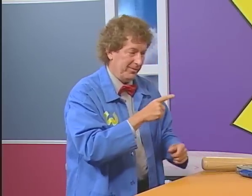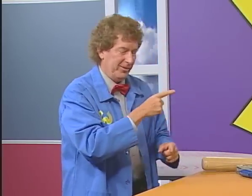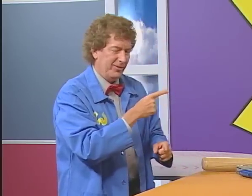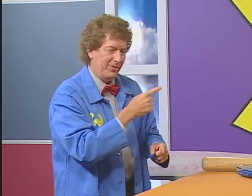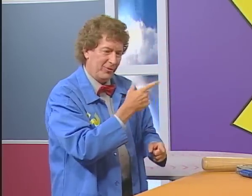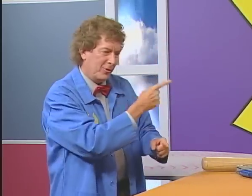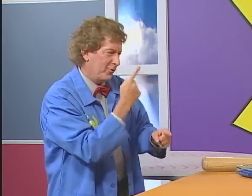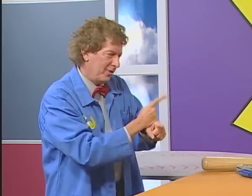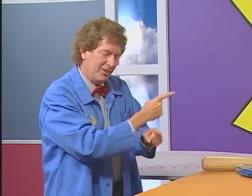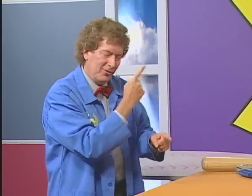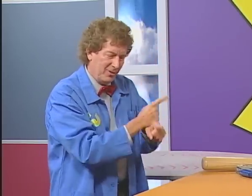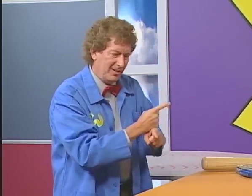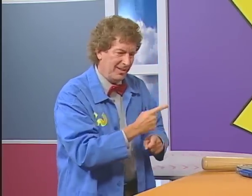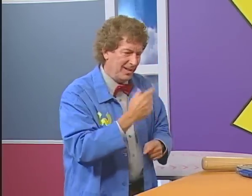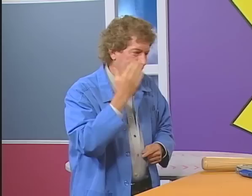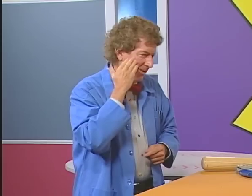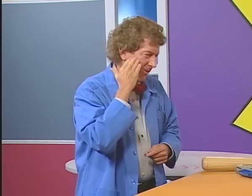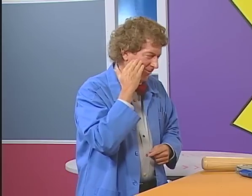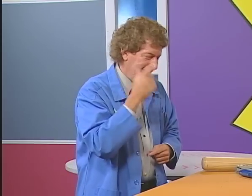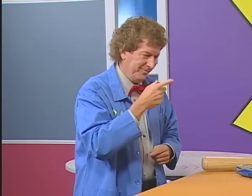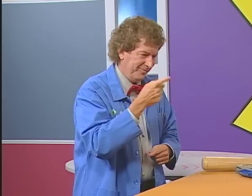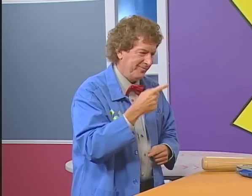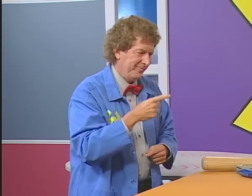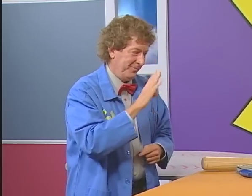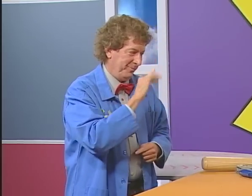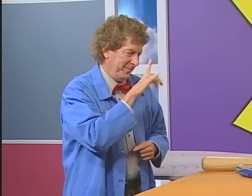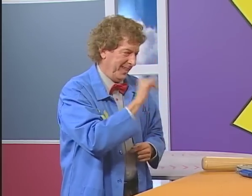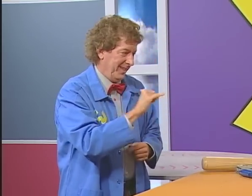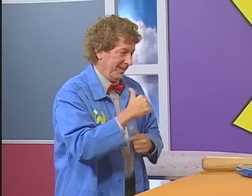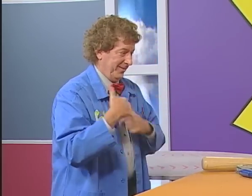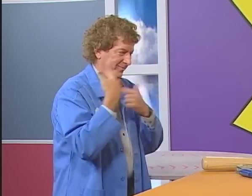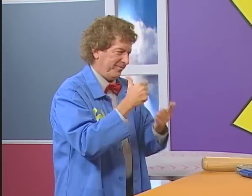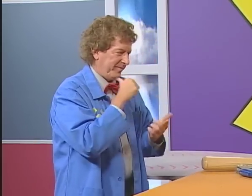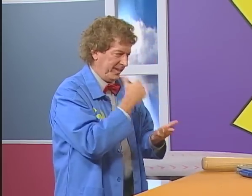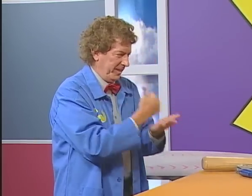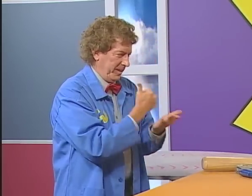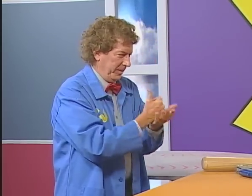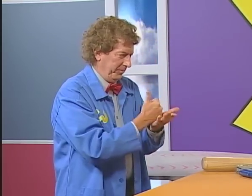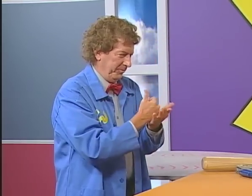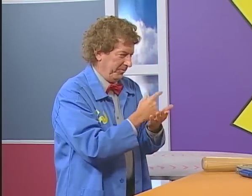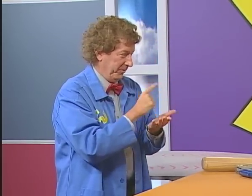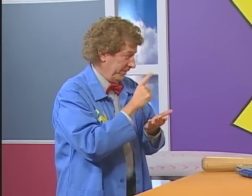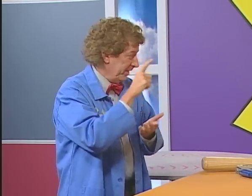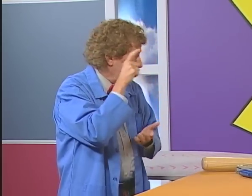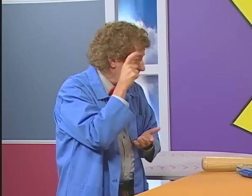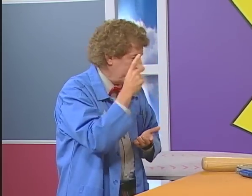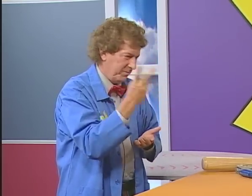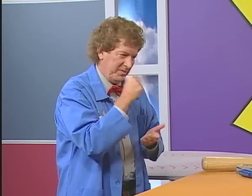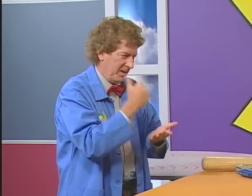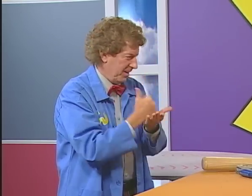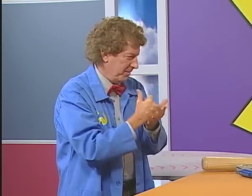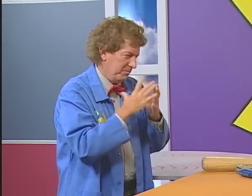YOU'RE RIGHT I KNOW. BILLY HASN'T BEEN HELPING. EDWIN AND BILLY HAVEN'T HELPED MUCH THIS WEEK.